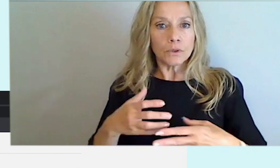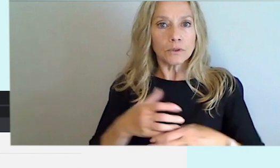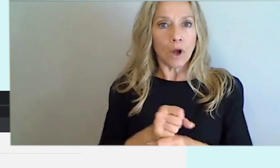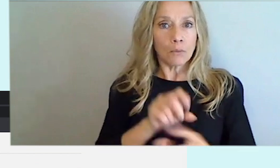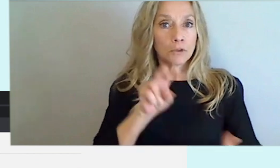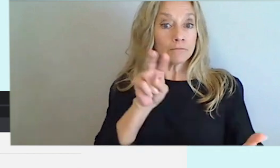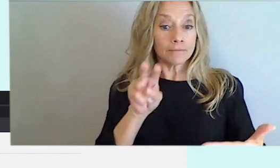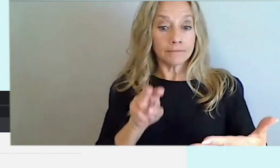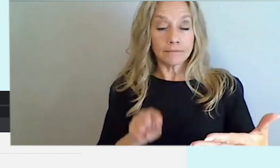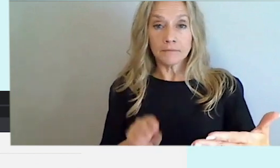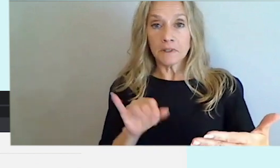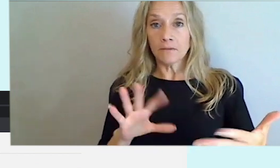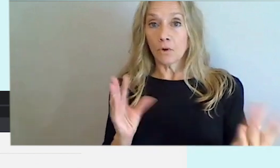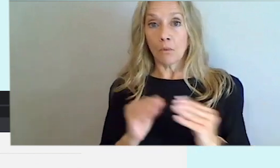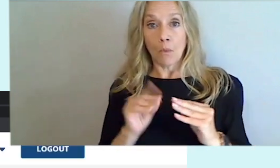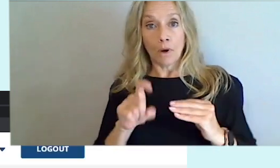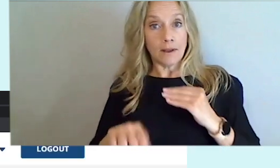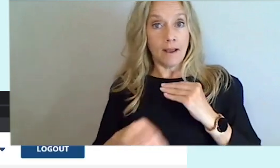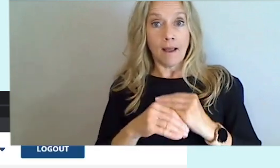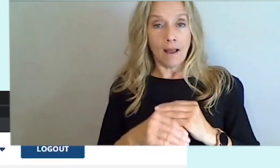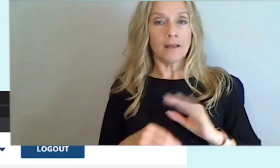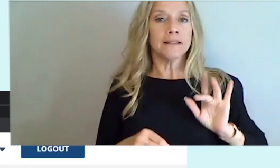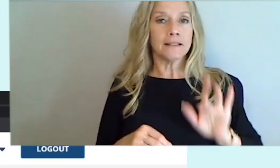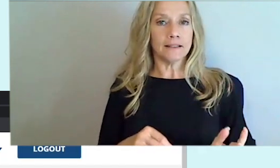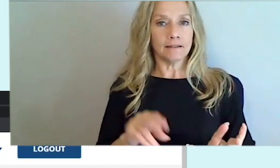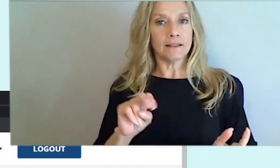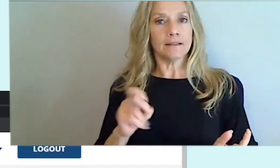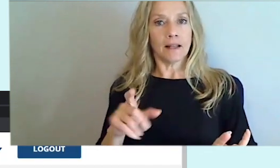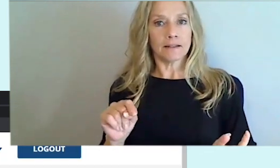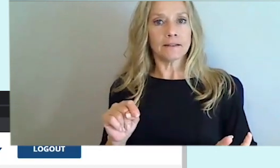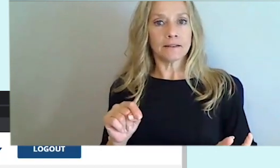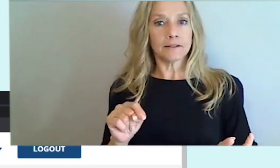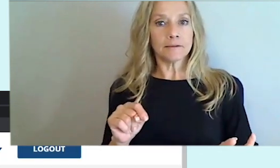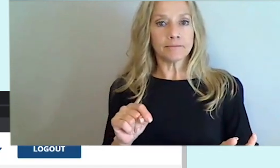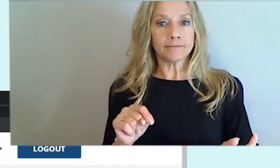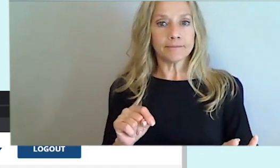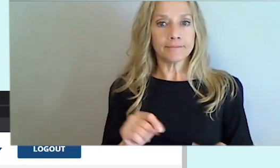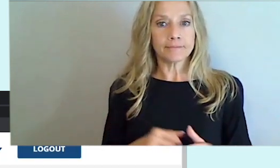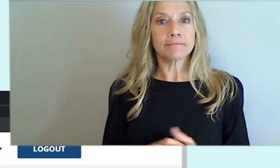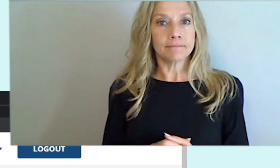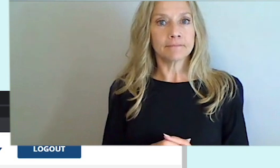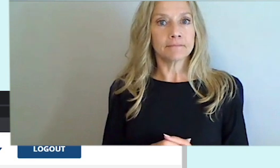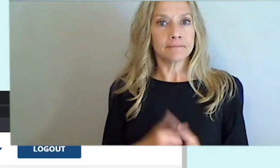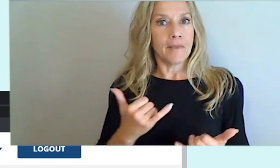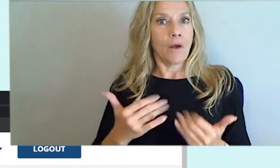added, click next. It's almost time to submit the renewal to TennCare,